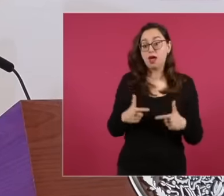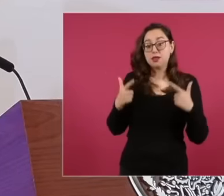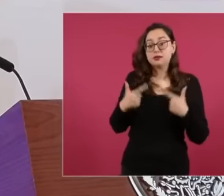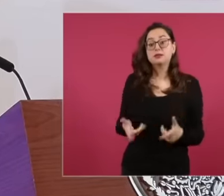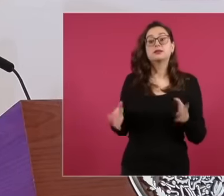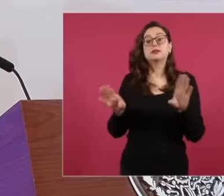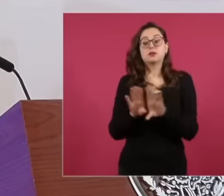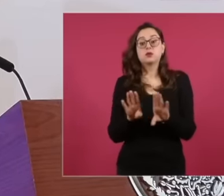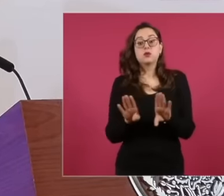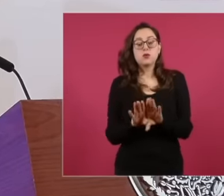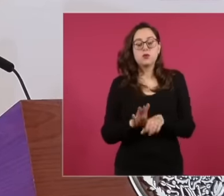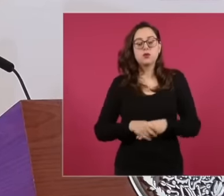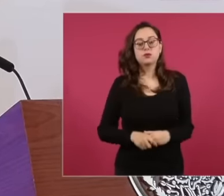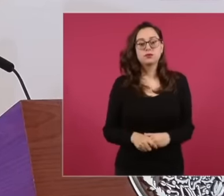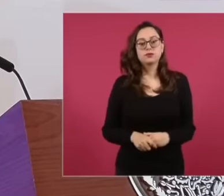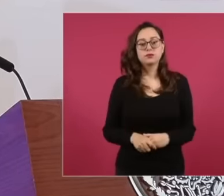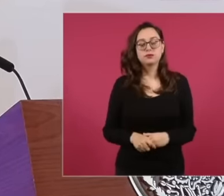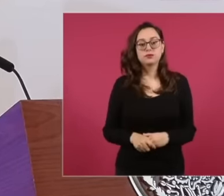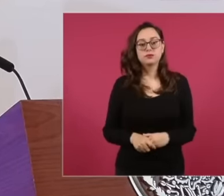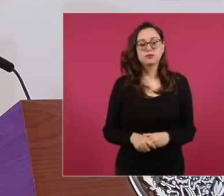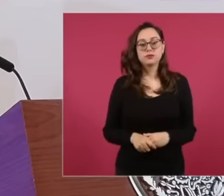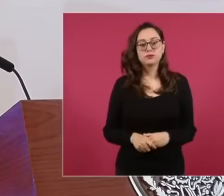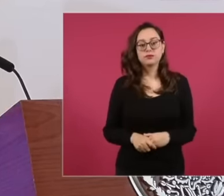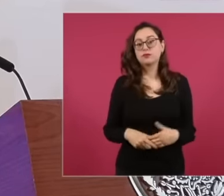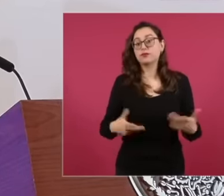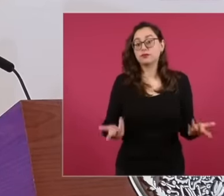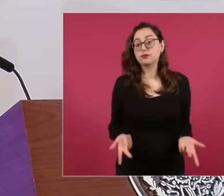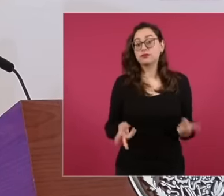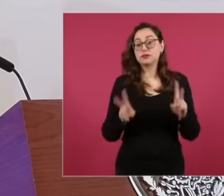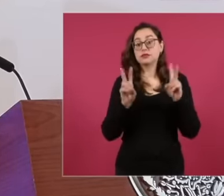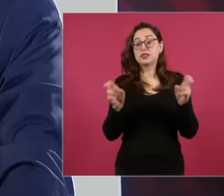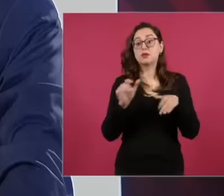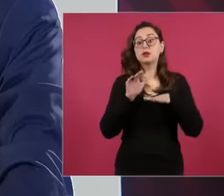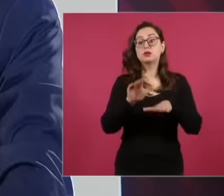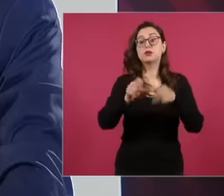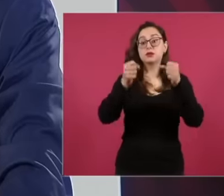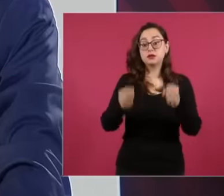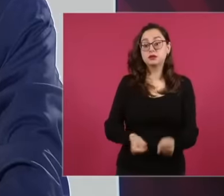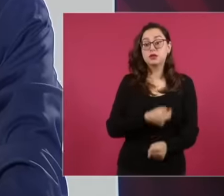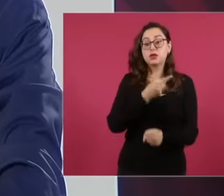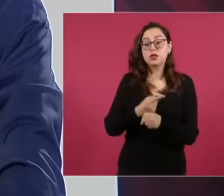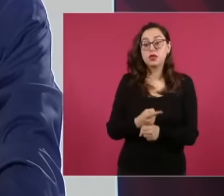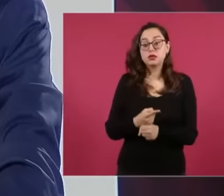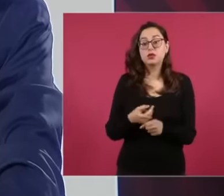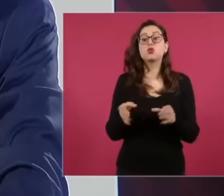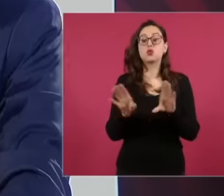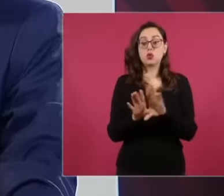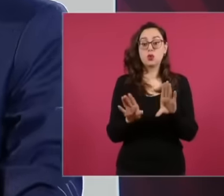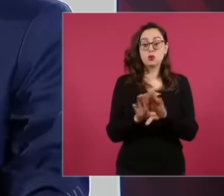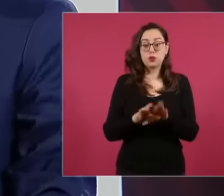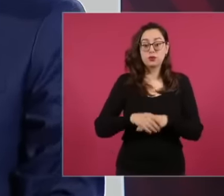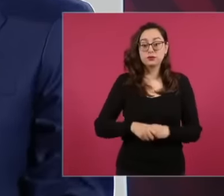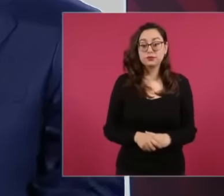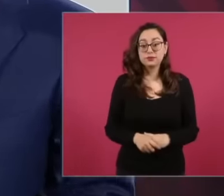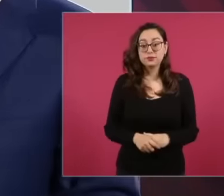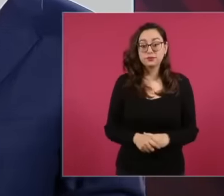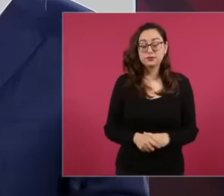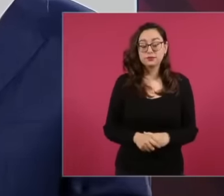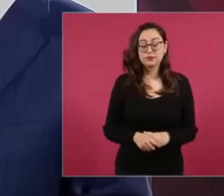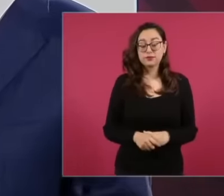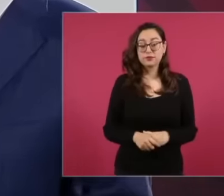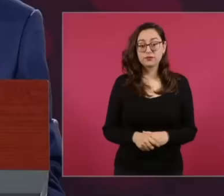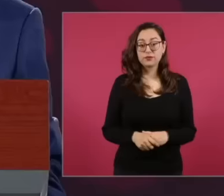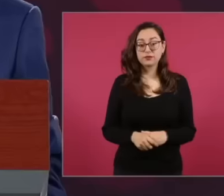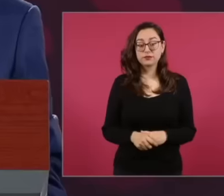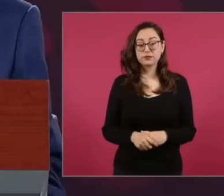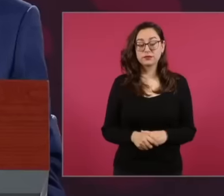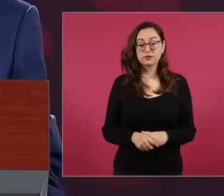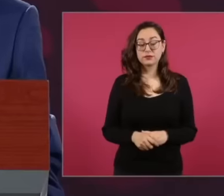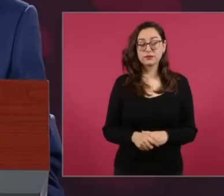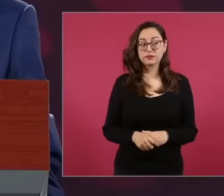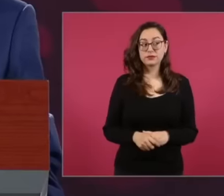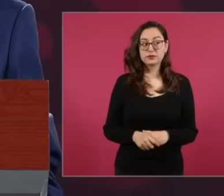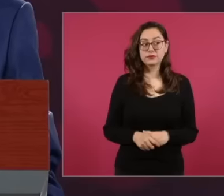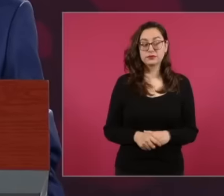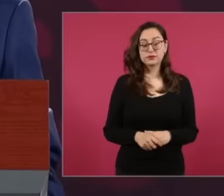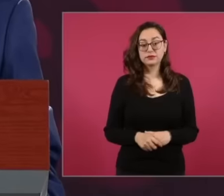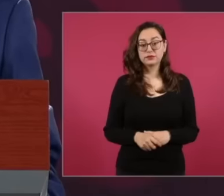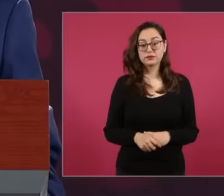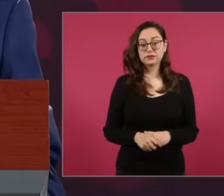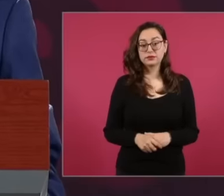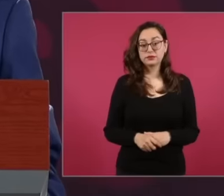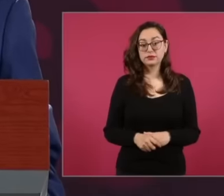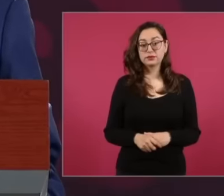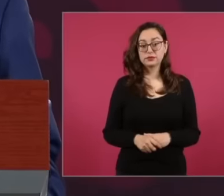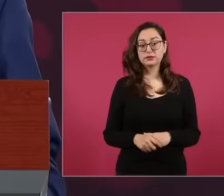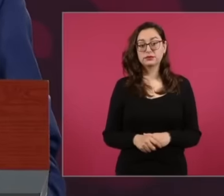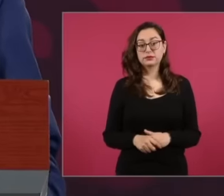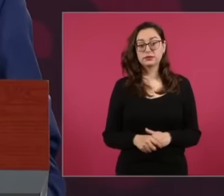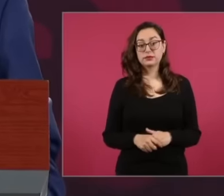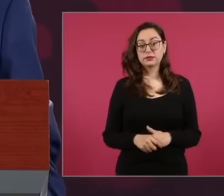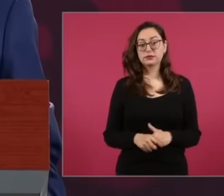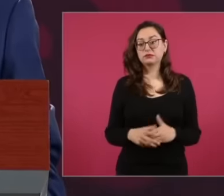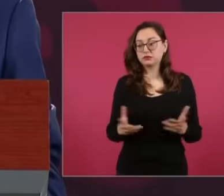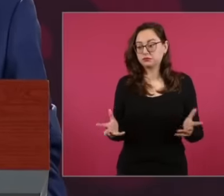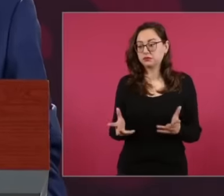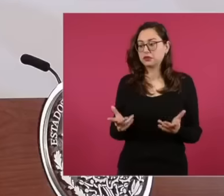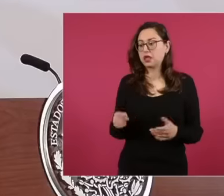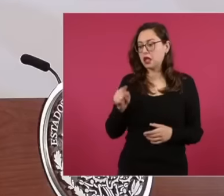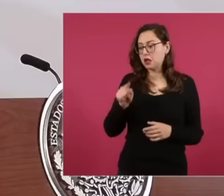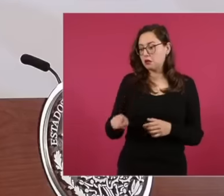Mexico regarding security instead of helping development, addressing the causes? of the problem of